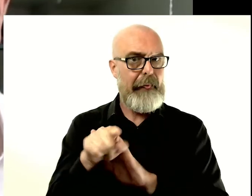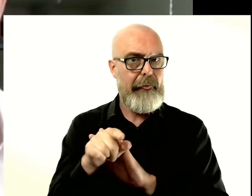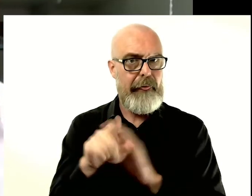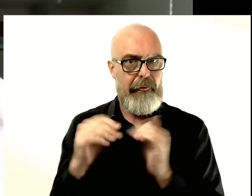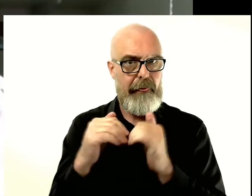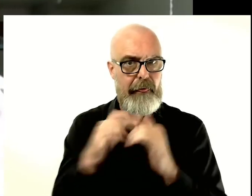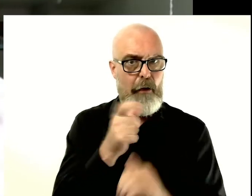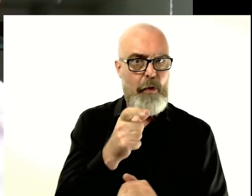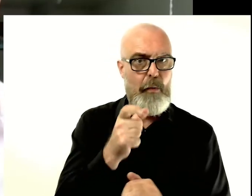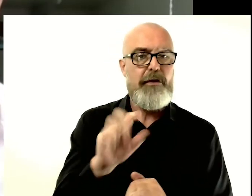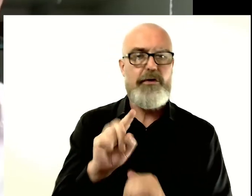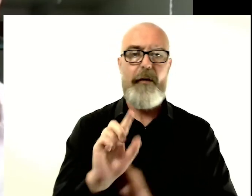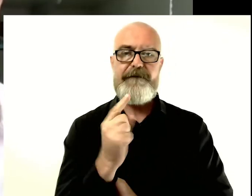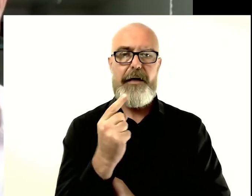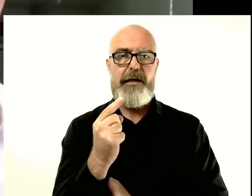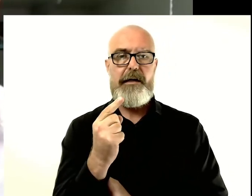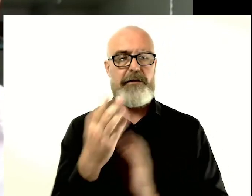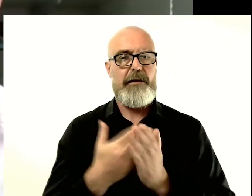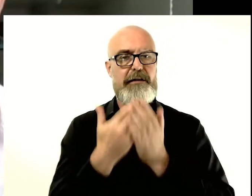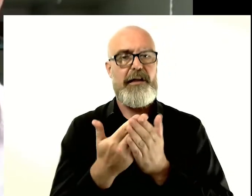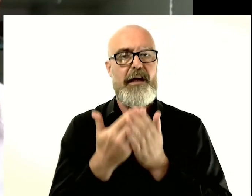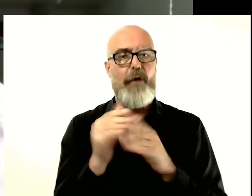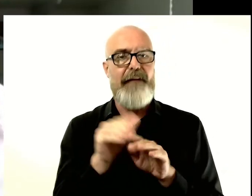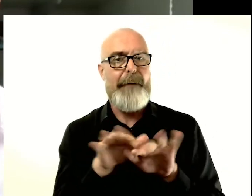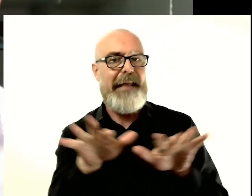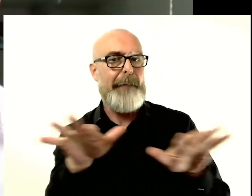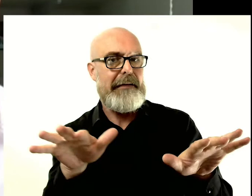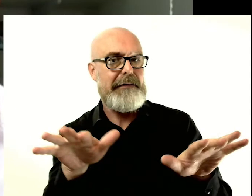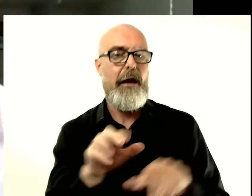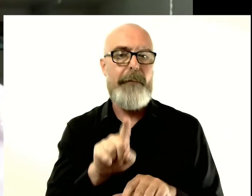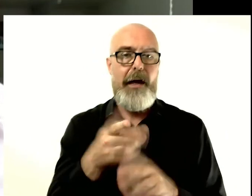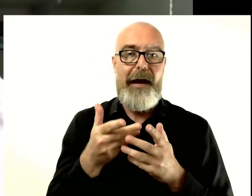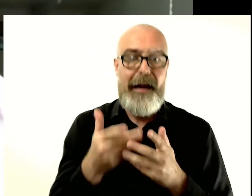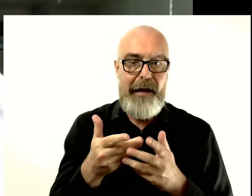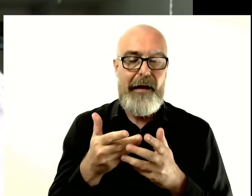there so originally epidemiology was the